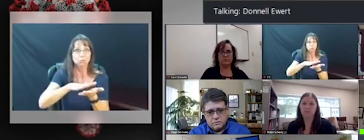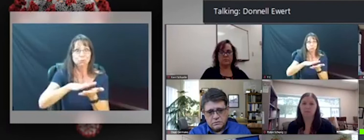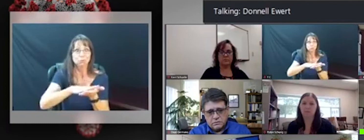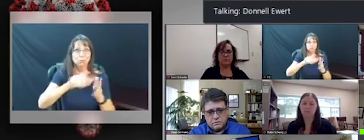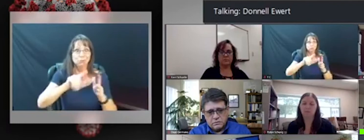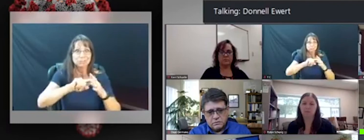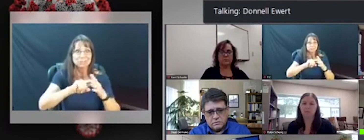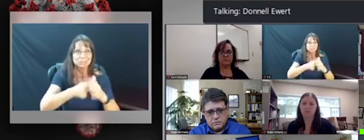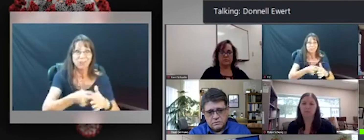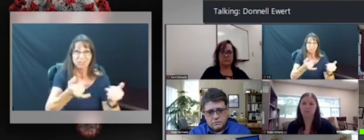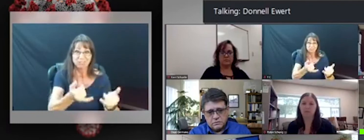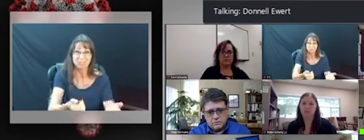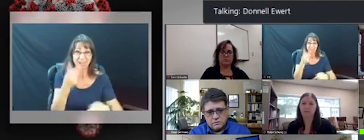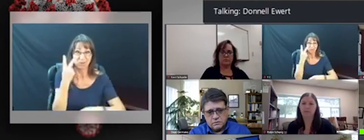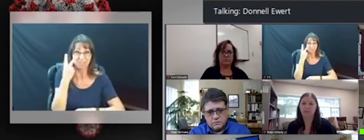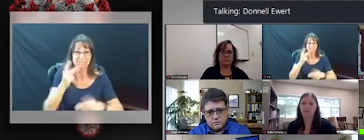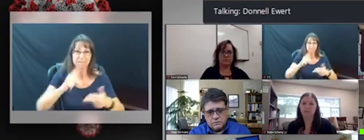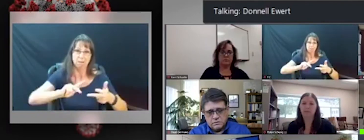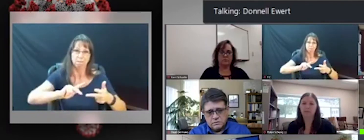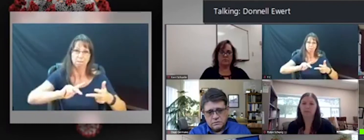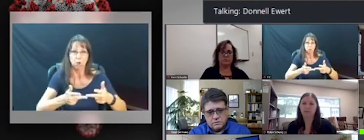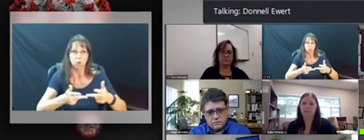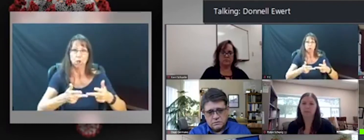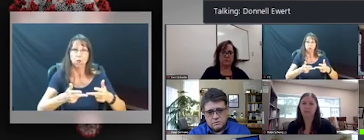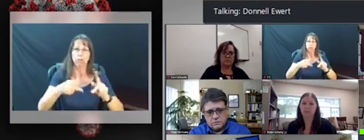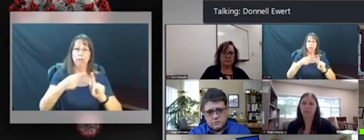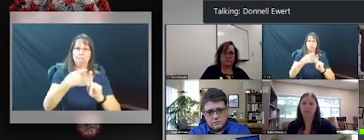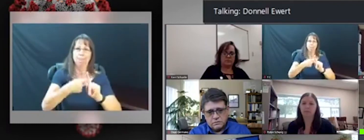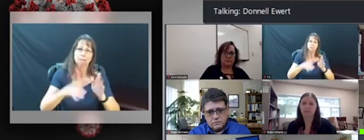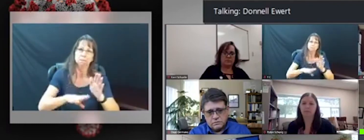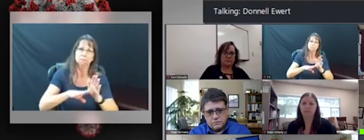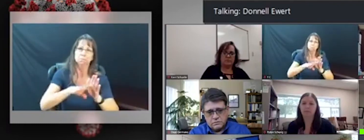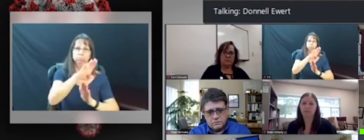now is really the third spike based on that opening. So, each time there's been an opening